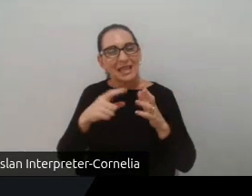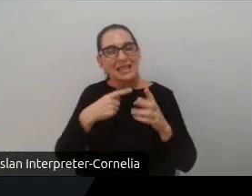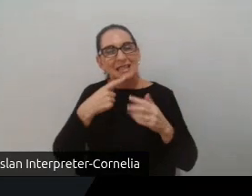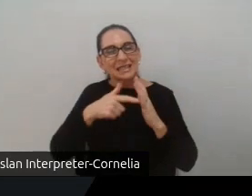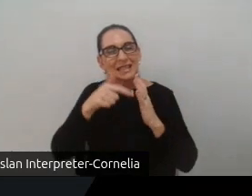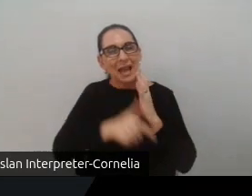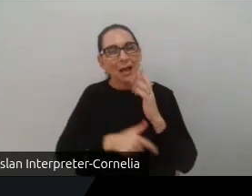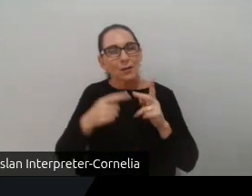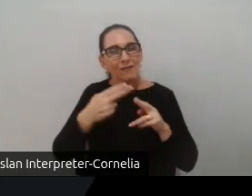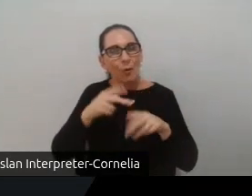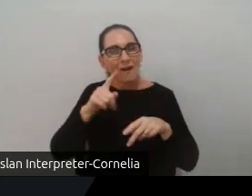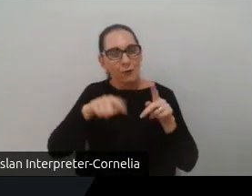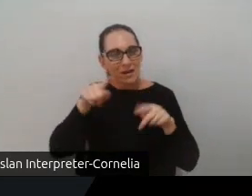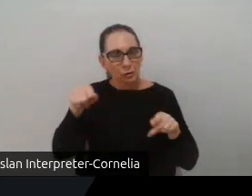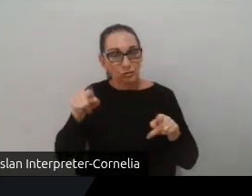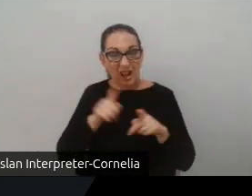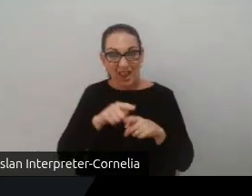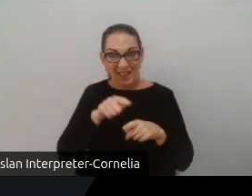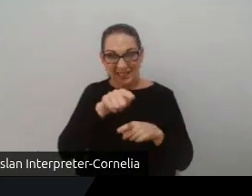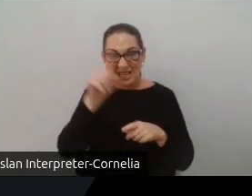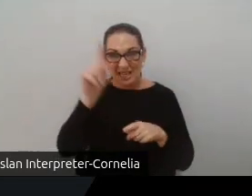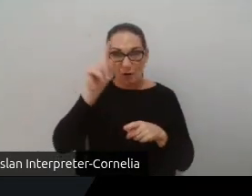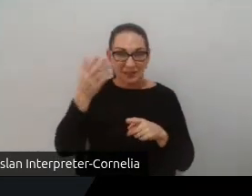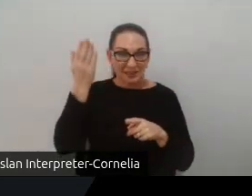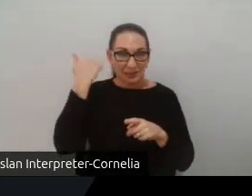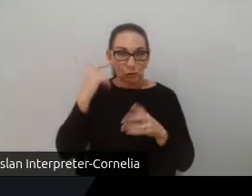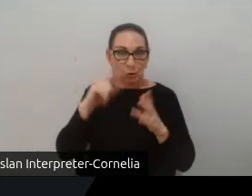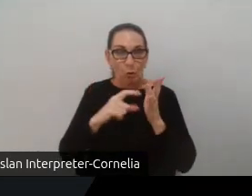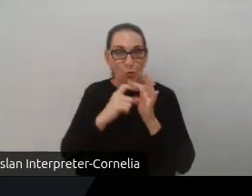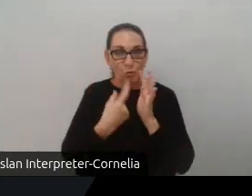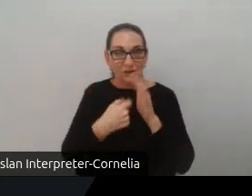current order for example here was made in 2022 at Brisbane Magistrates Court with very strict